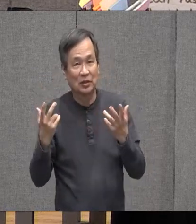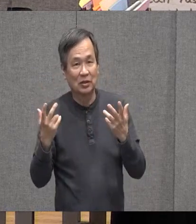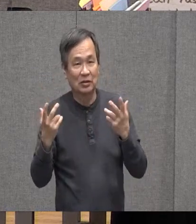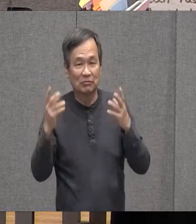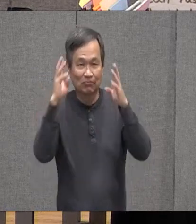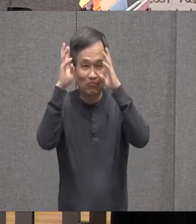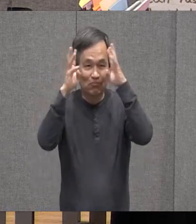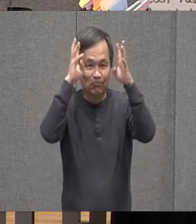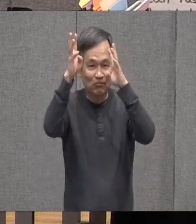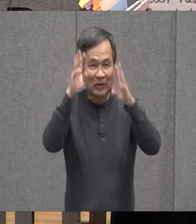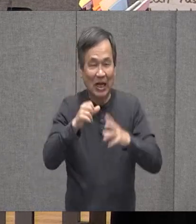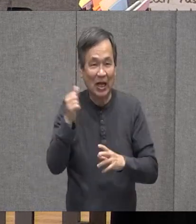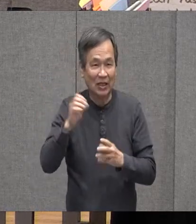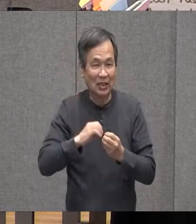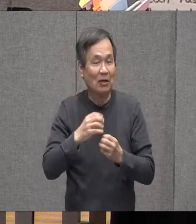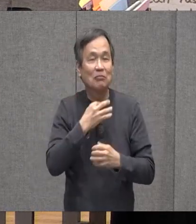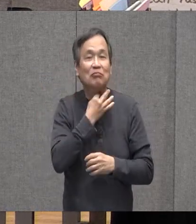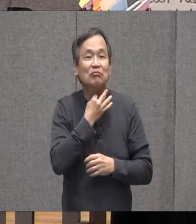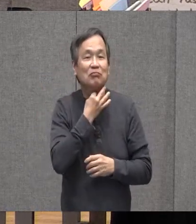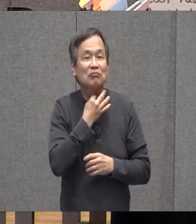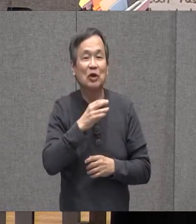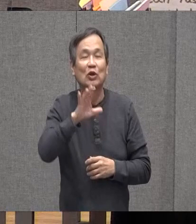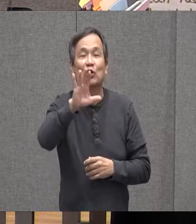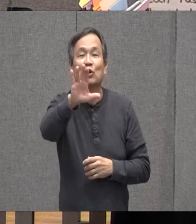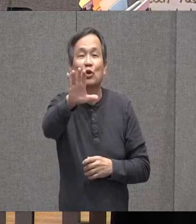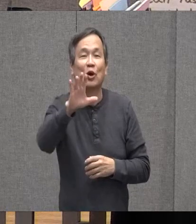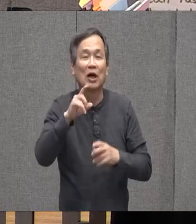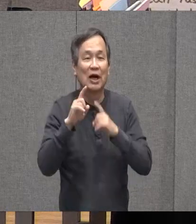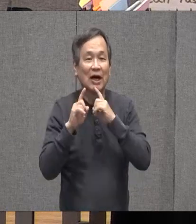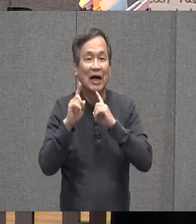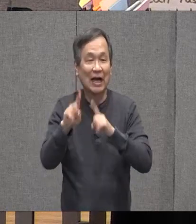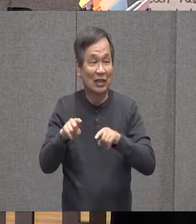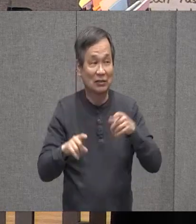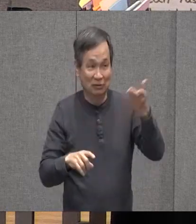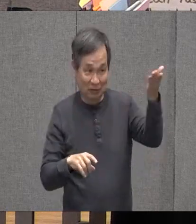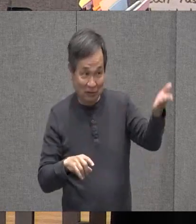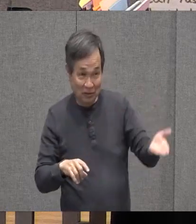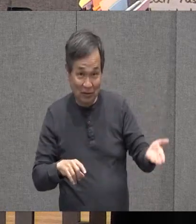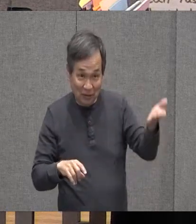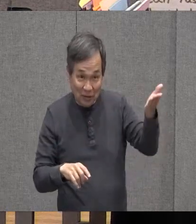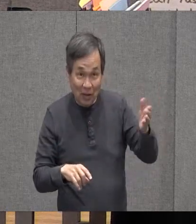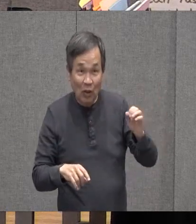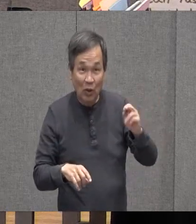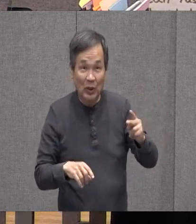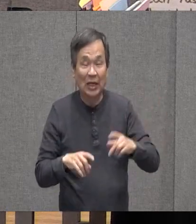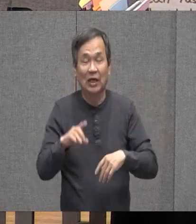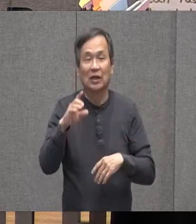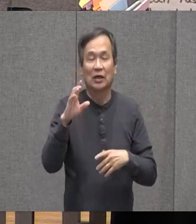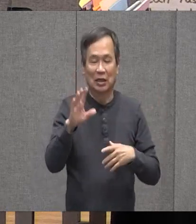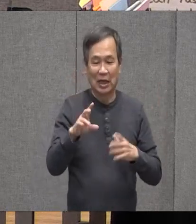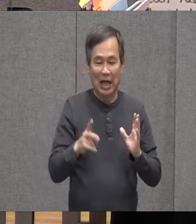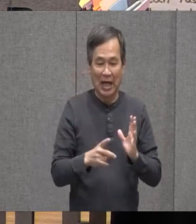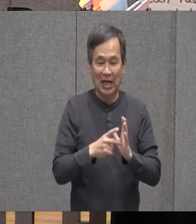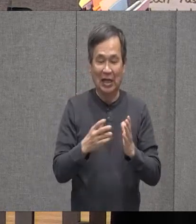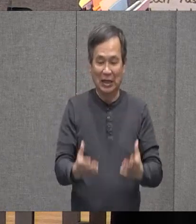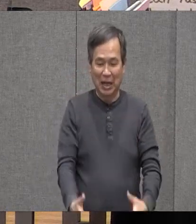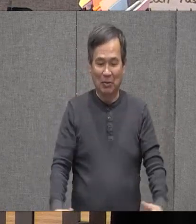and I'd be interested to hear about your results. Also, think about a doubling pot. What if you had one?